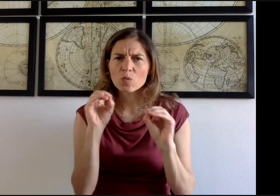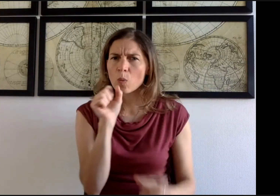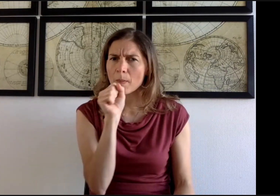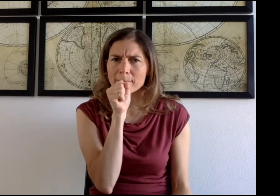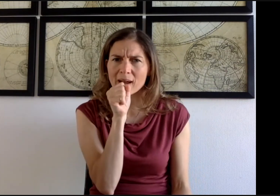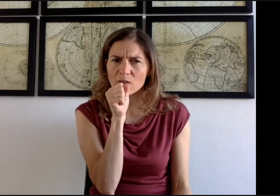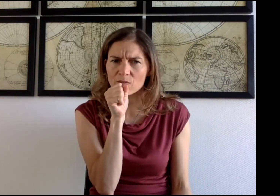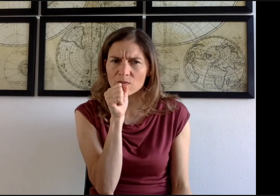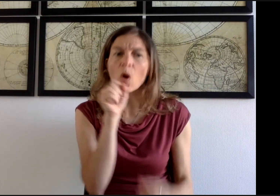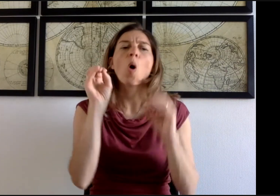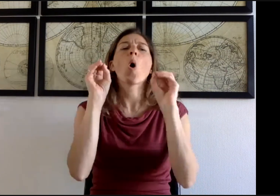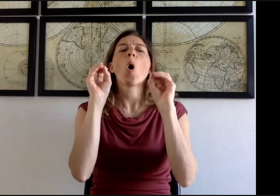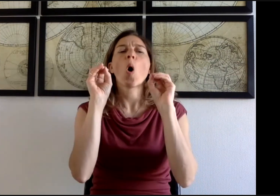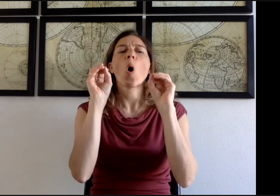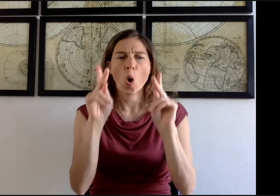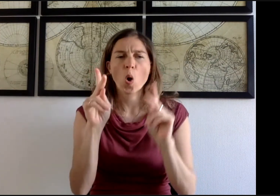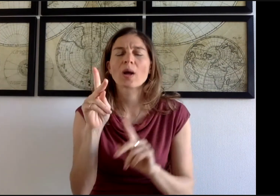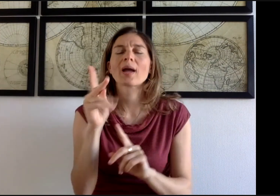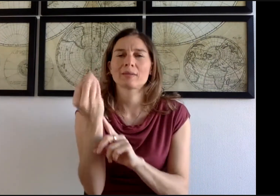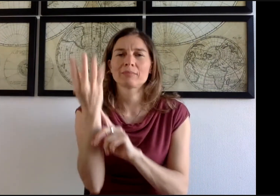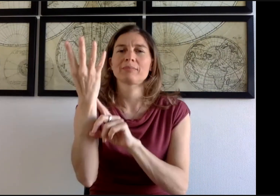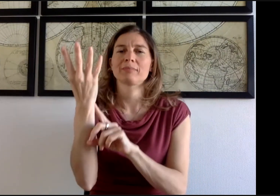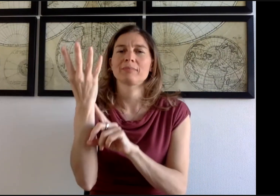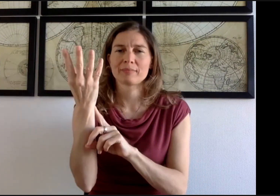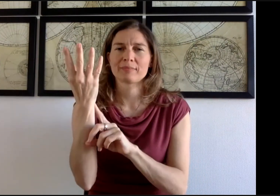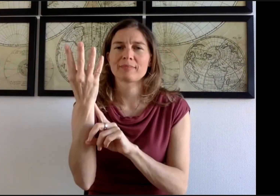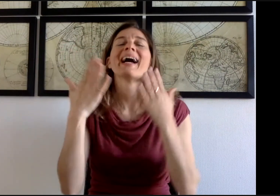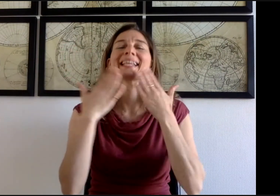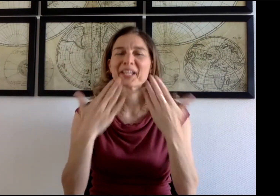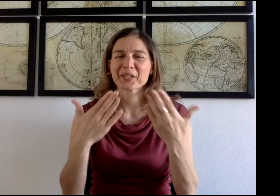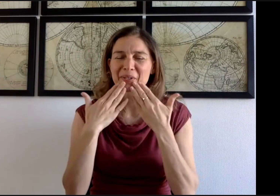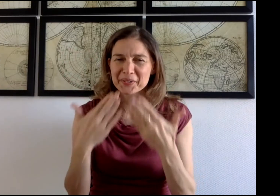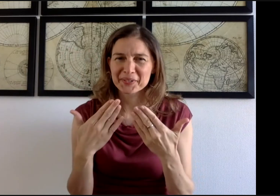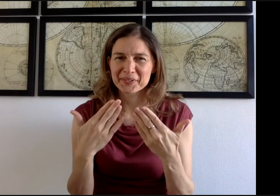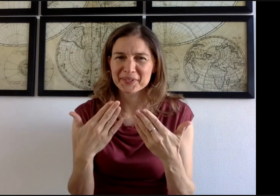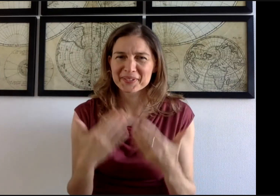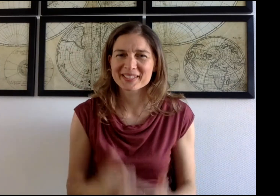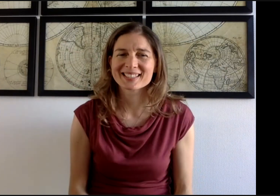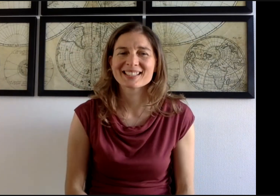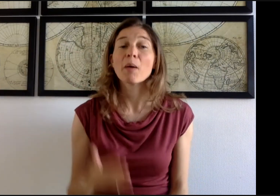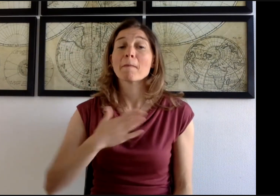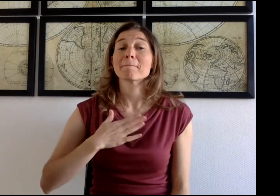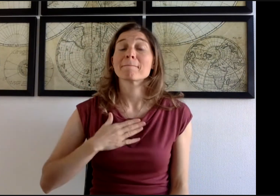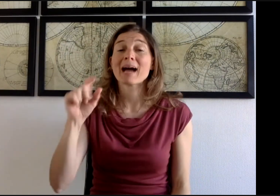Thank you very much because I have... My name is Sari.